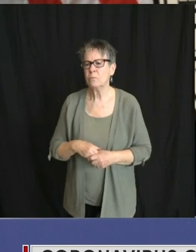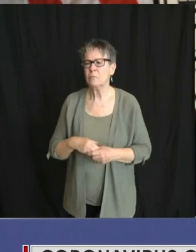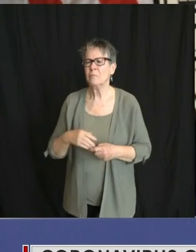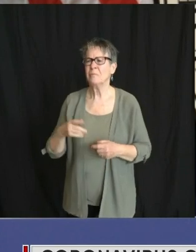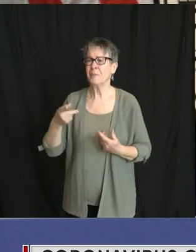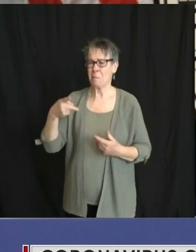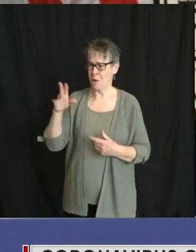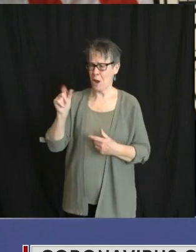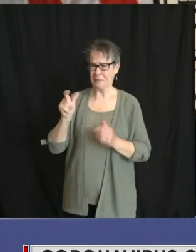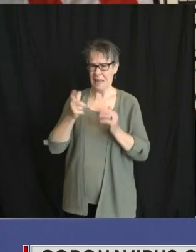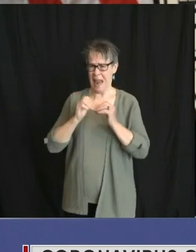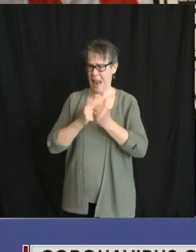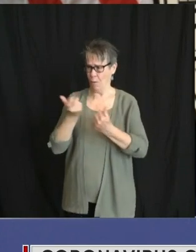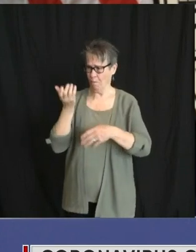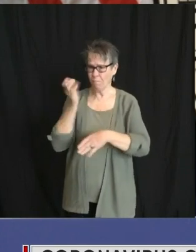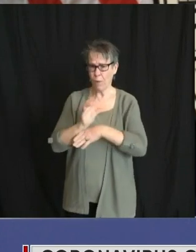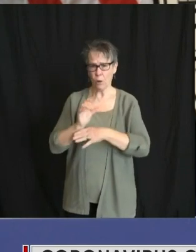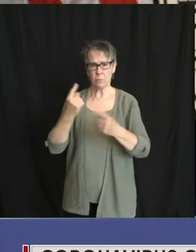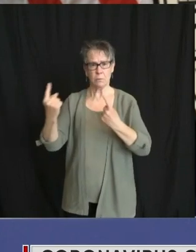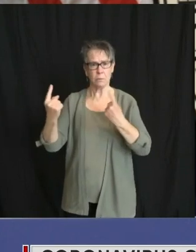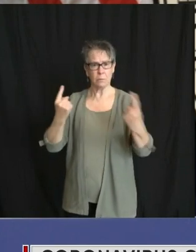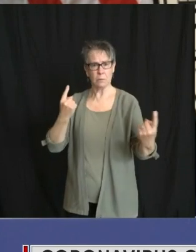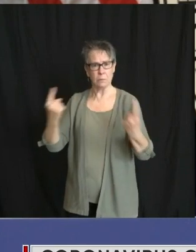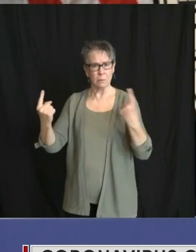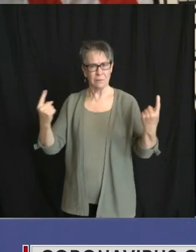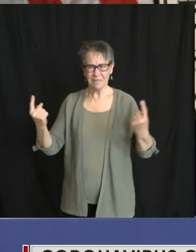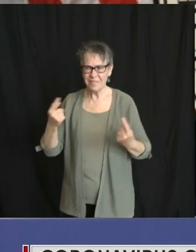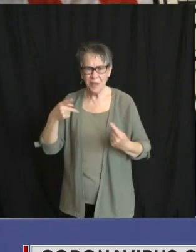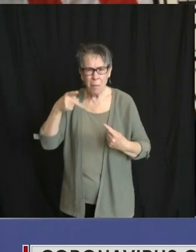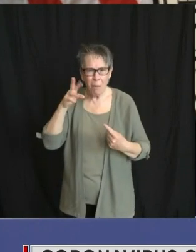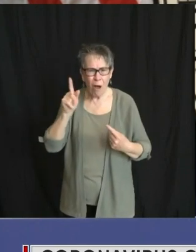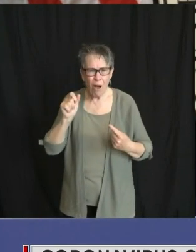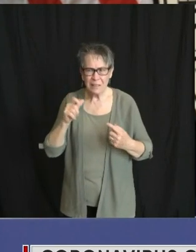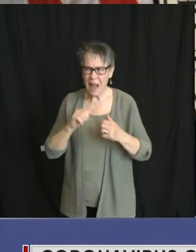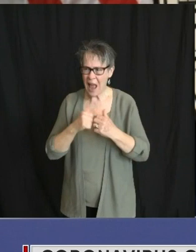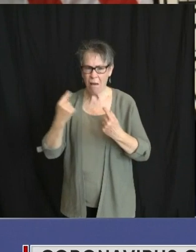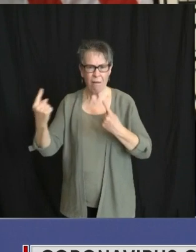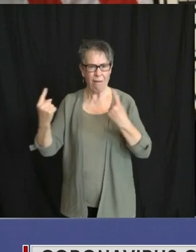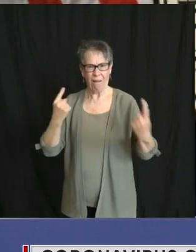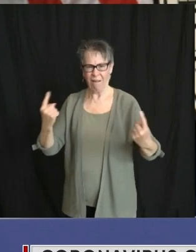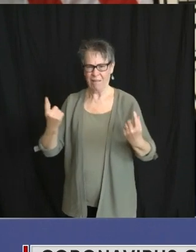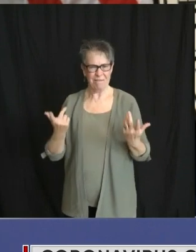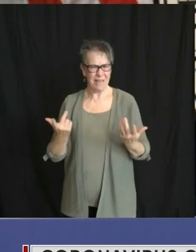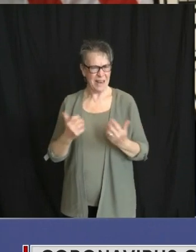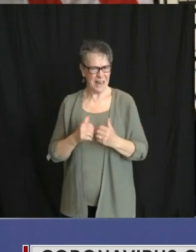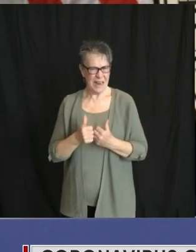PARKS. HOW WILL SOCIAL DISTANCING BE ENFORCED IN PARKS? THE RESTART AND RECOVERY